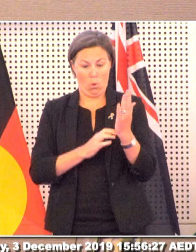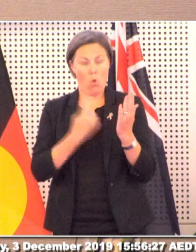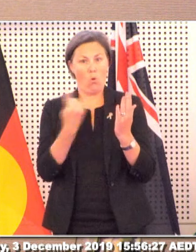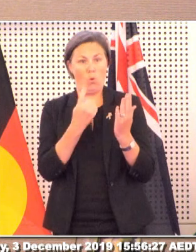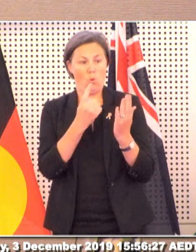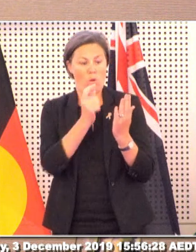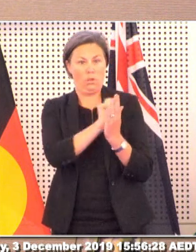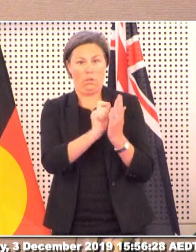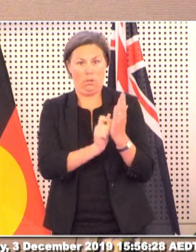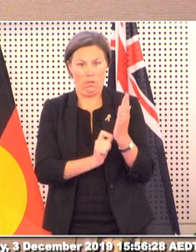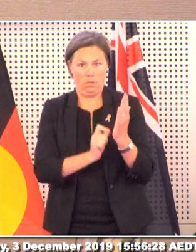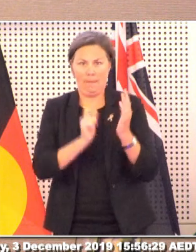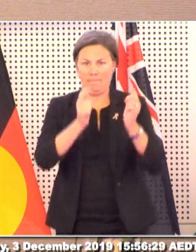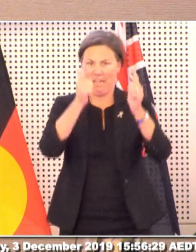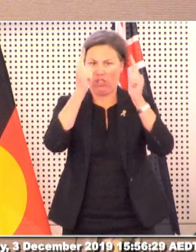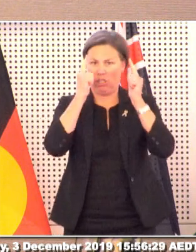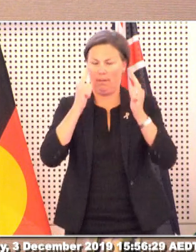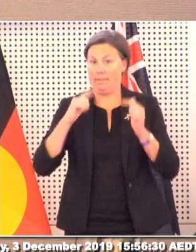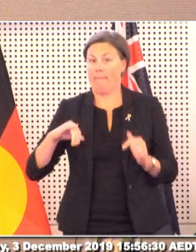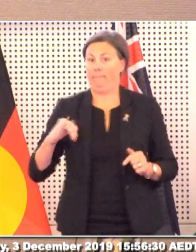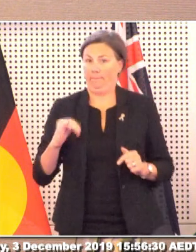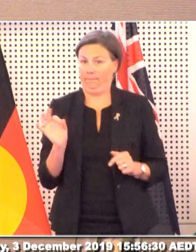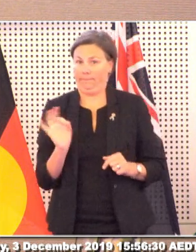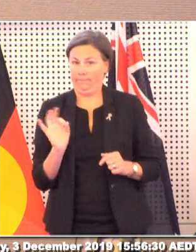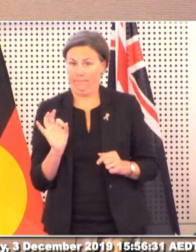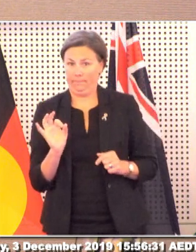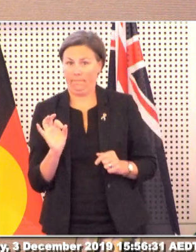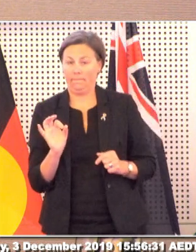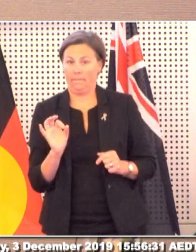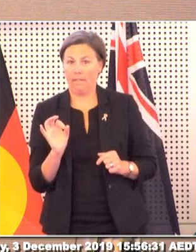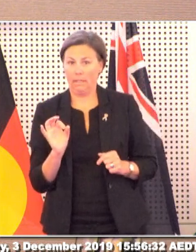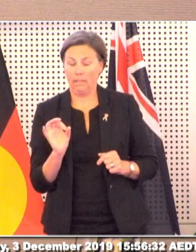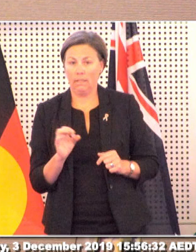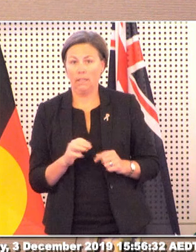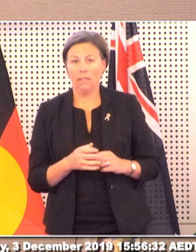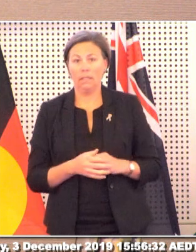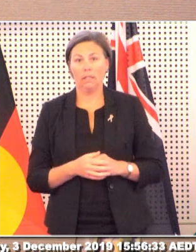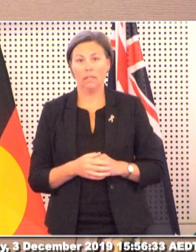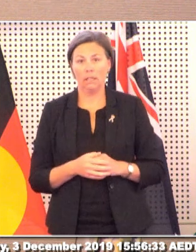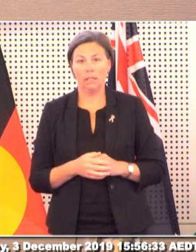They won’t be done by the staff that – that you are talking to or –